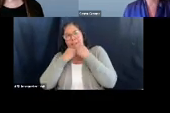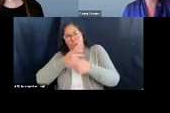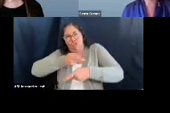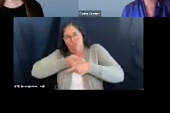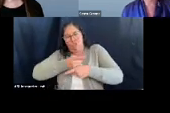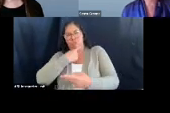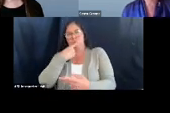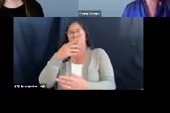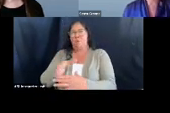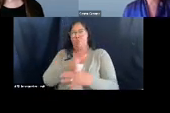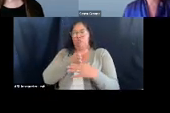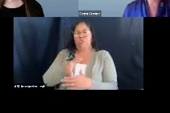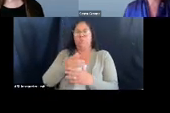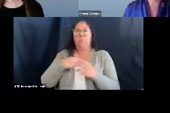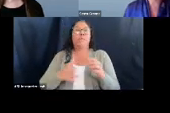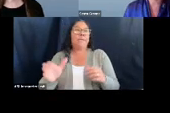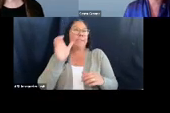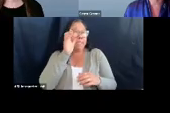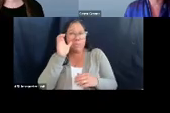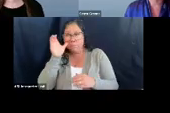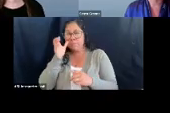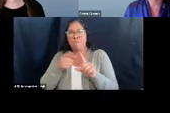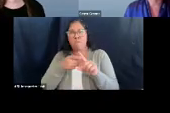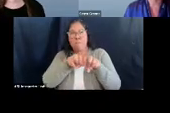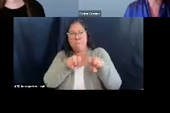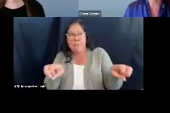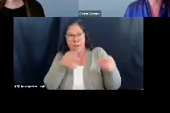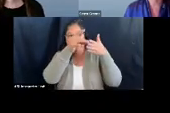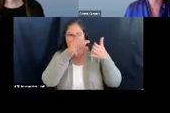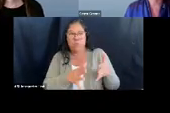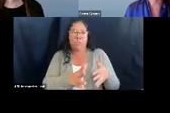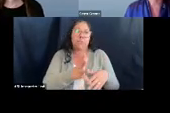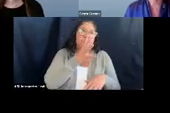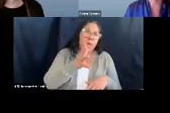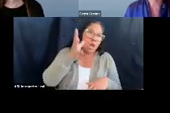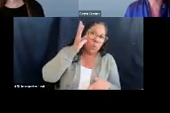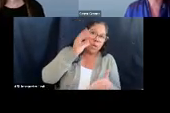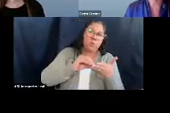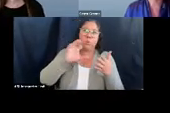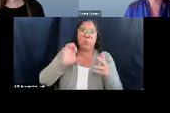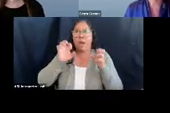We'll also hear directly from a panel of leaders who are parents, students, and educators